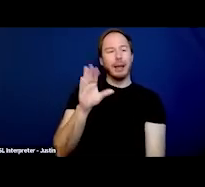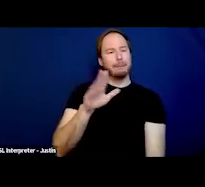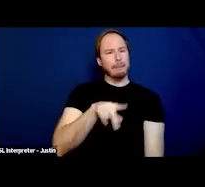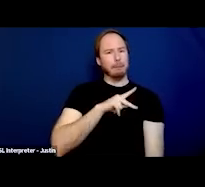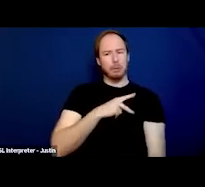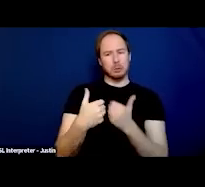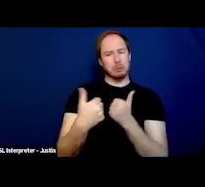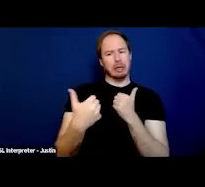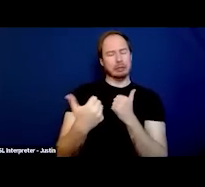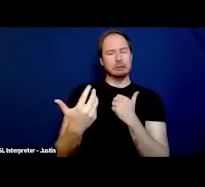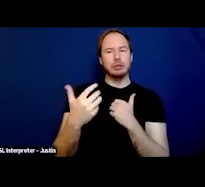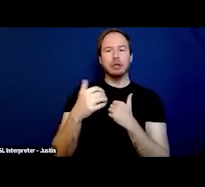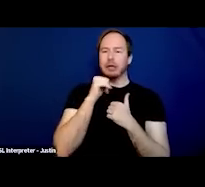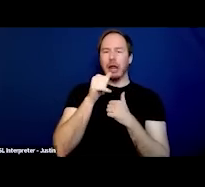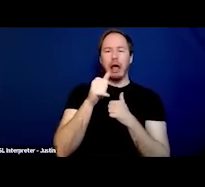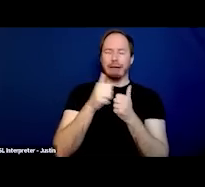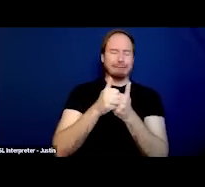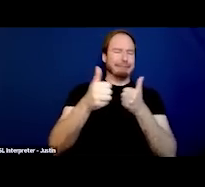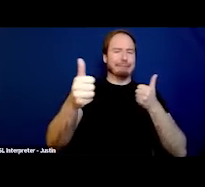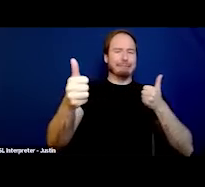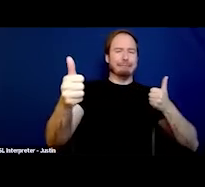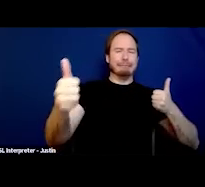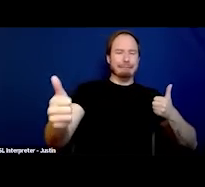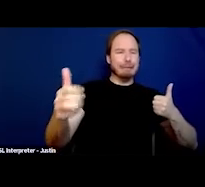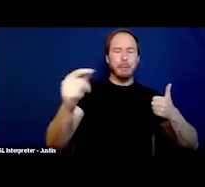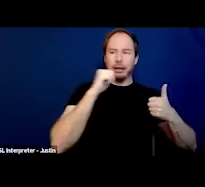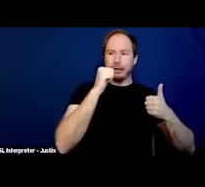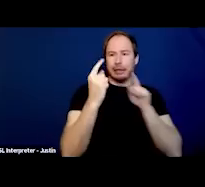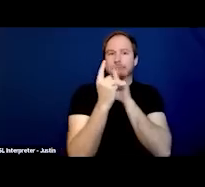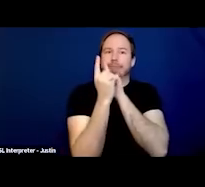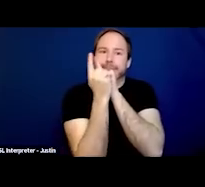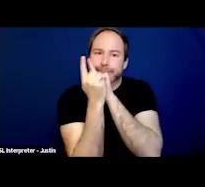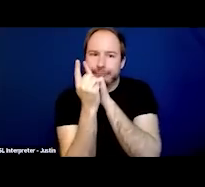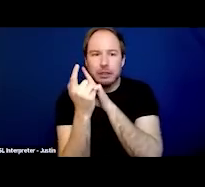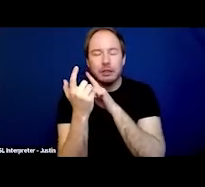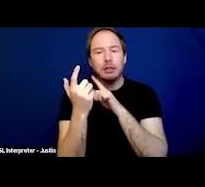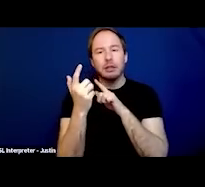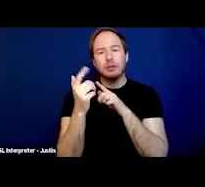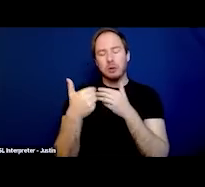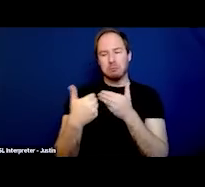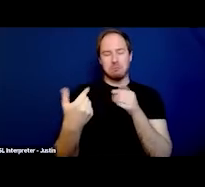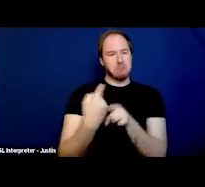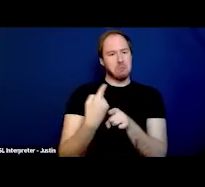close enough that it feels like, "I trust that you're not going to hurt me," assuming you do trust that,